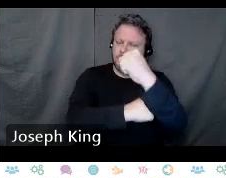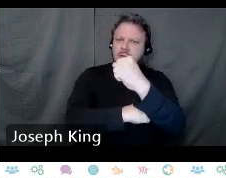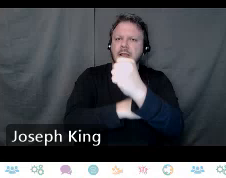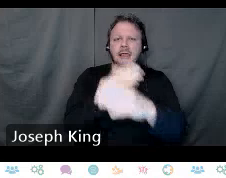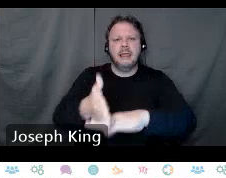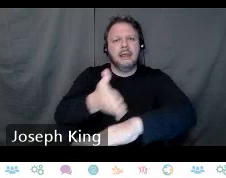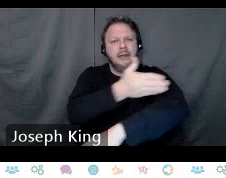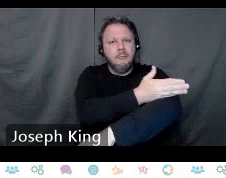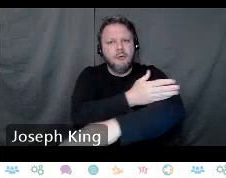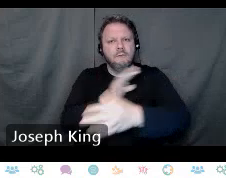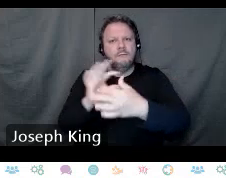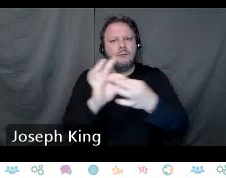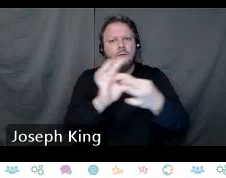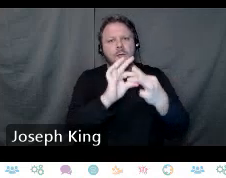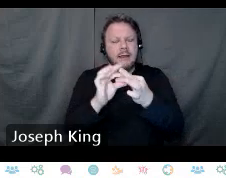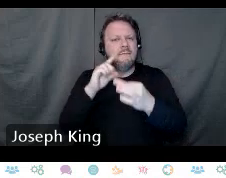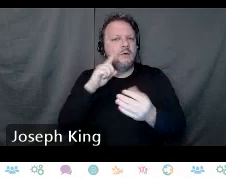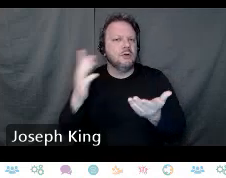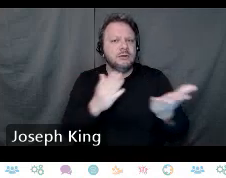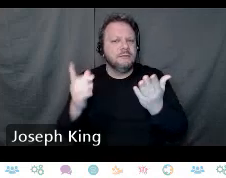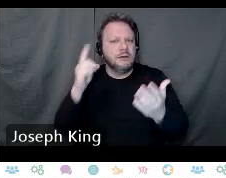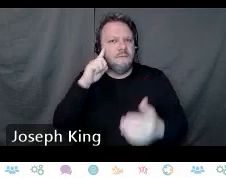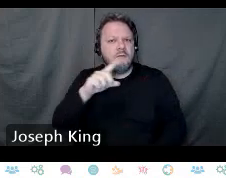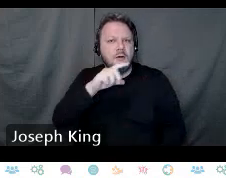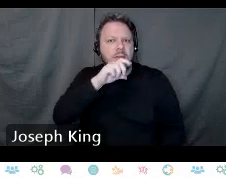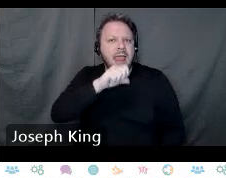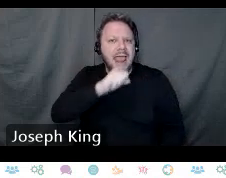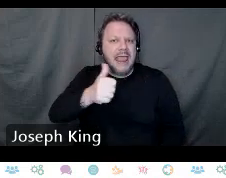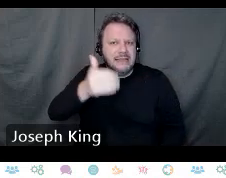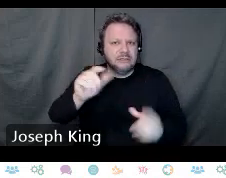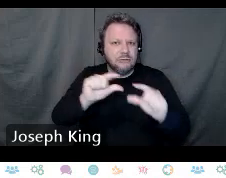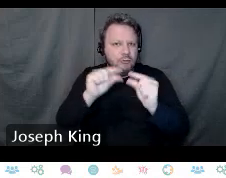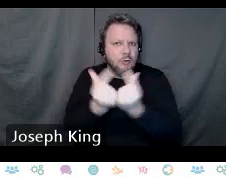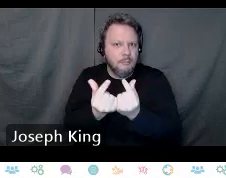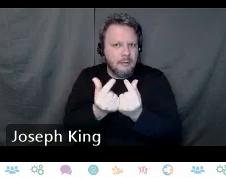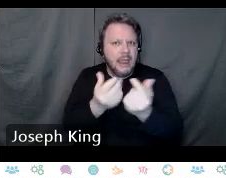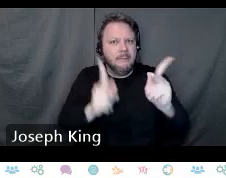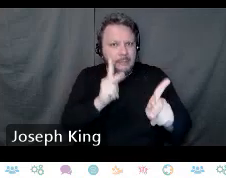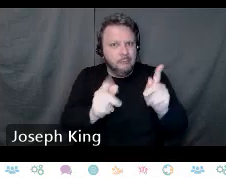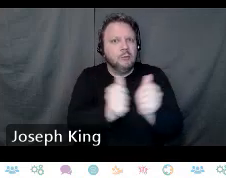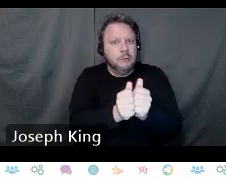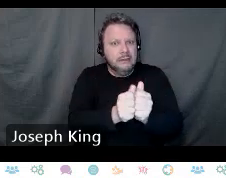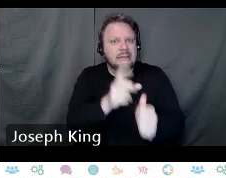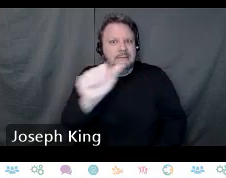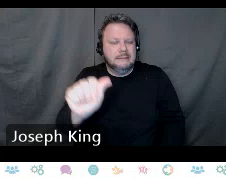coordination of services for our rapidly aging population and people with disabilities.